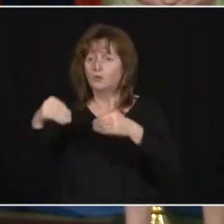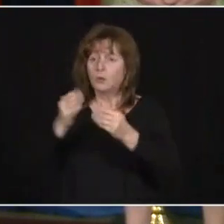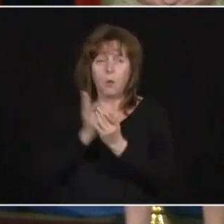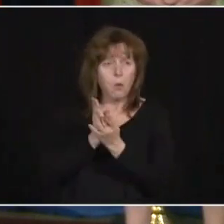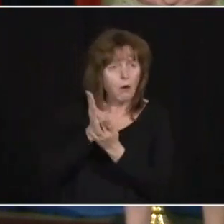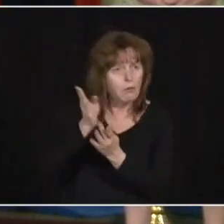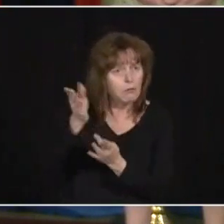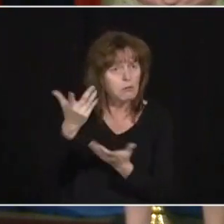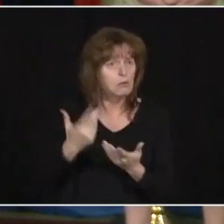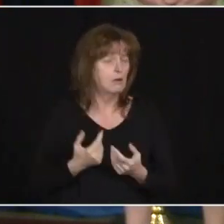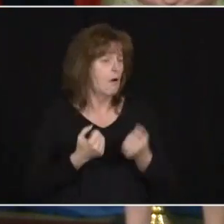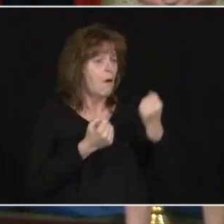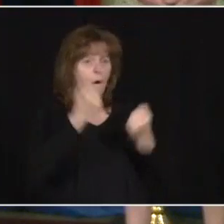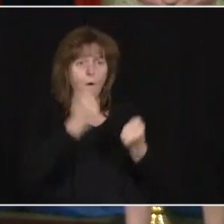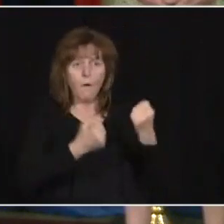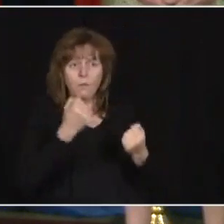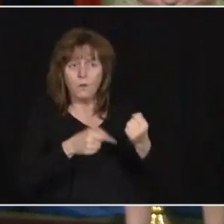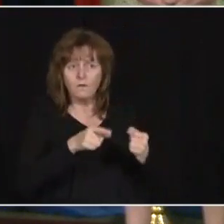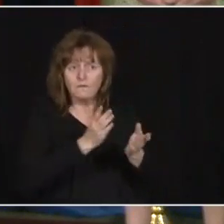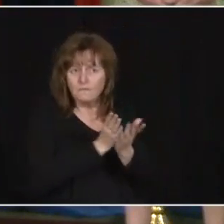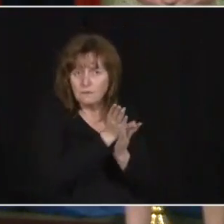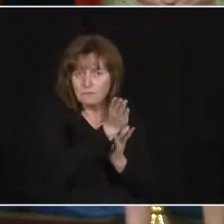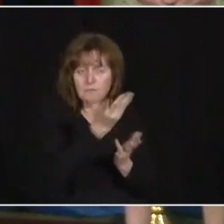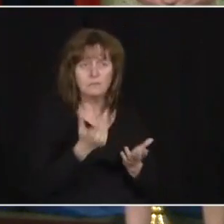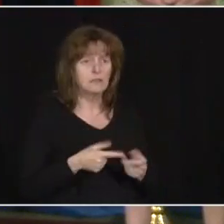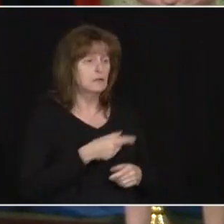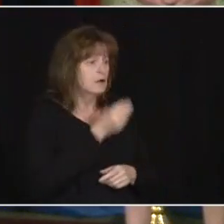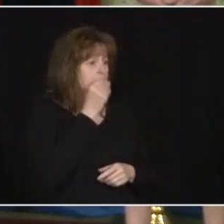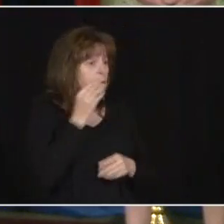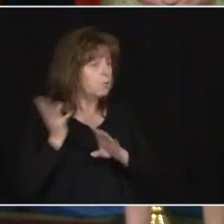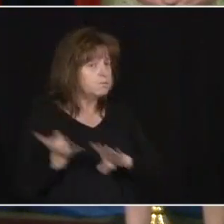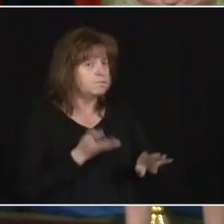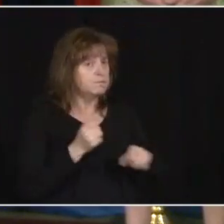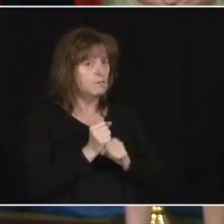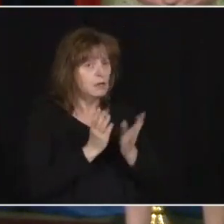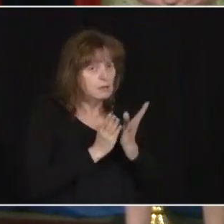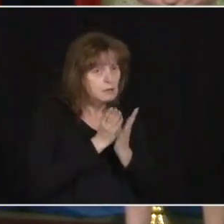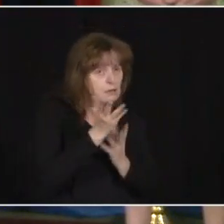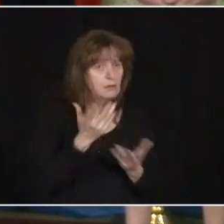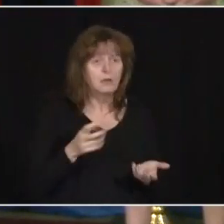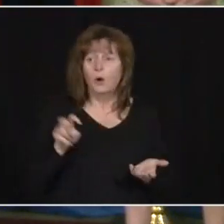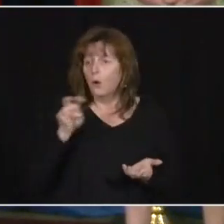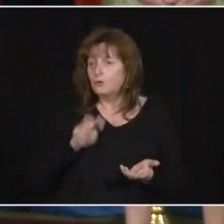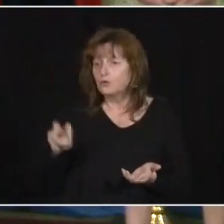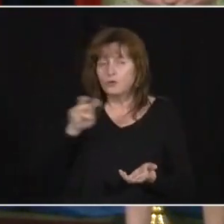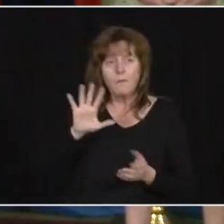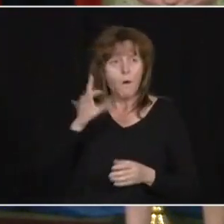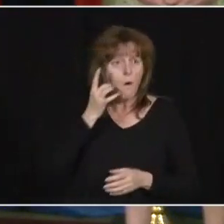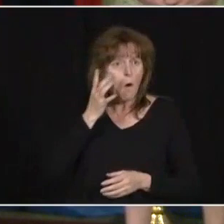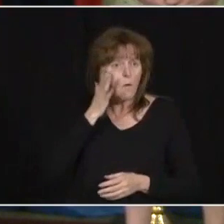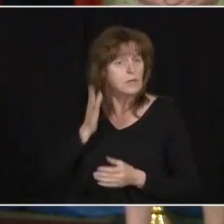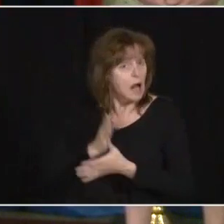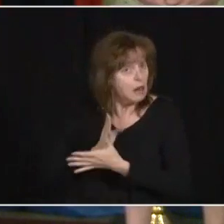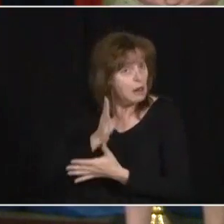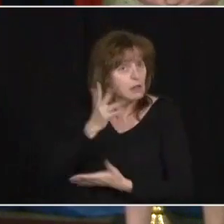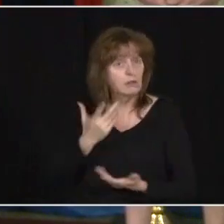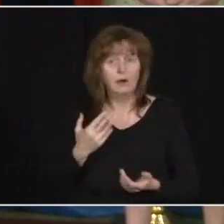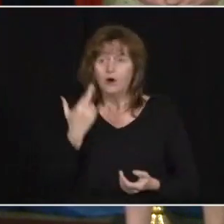processing, tourism and hospitality, restaurant and food service, our agricultural sector, office